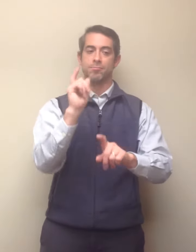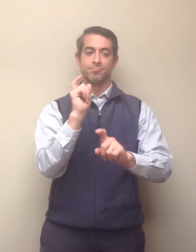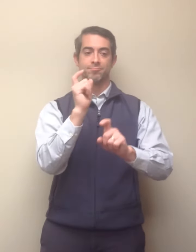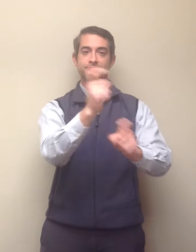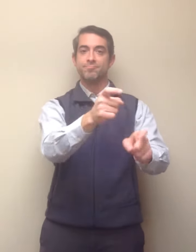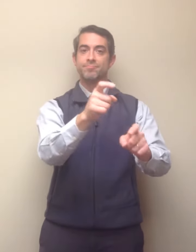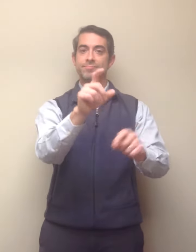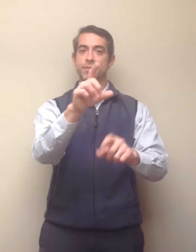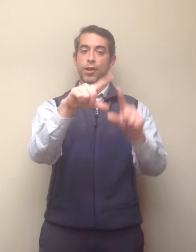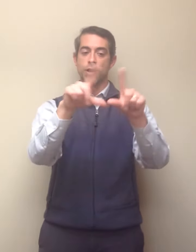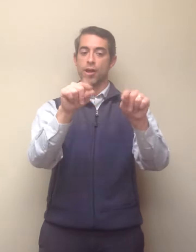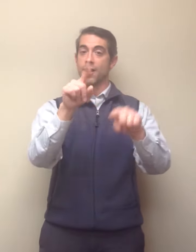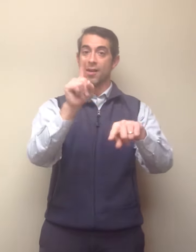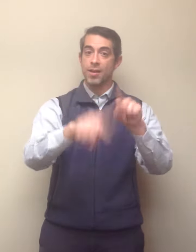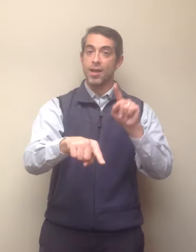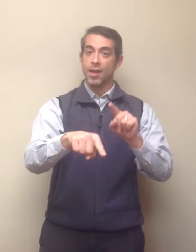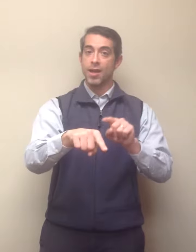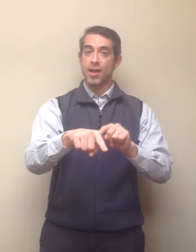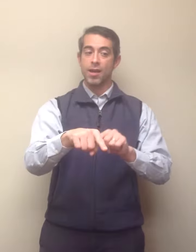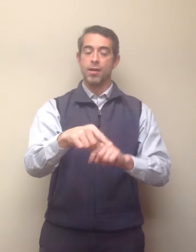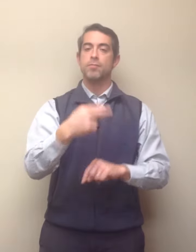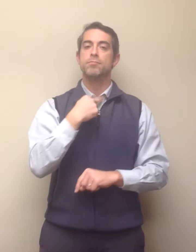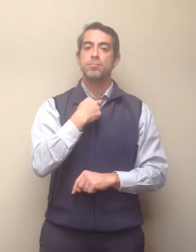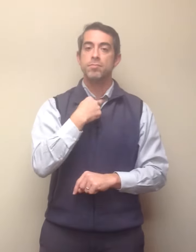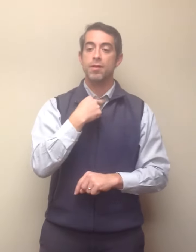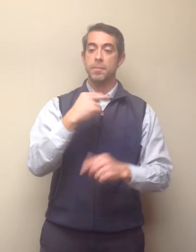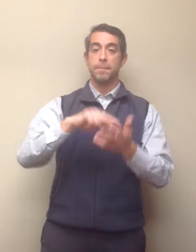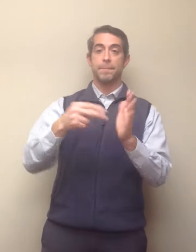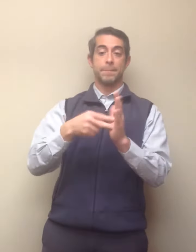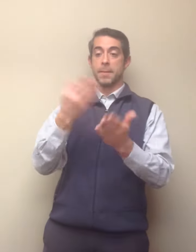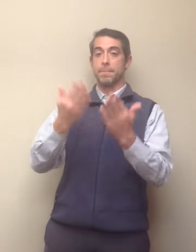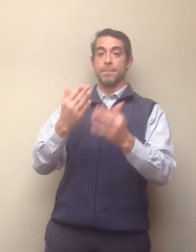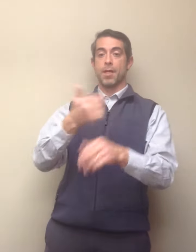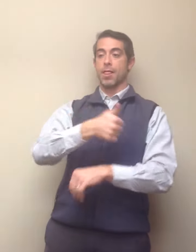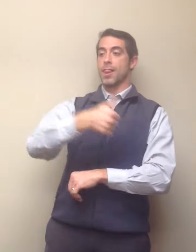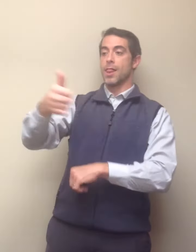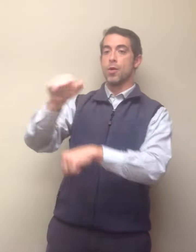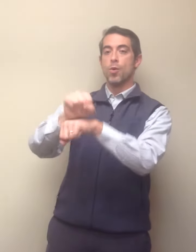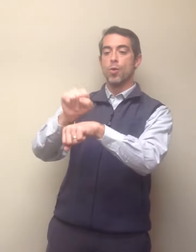they may be unable to travel to work, school, or the doctor